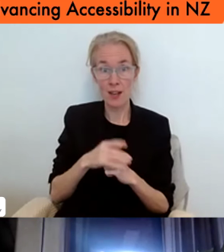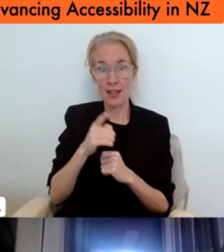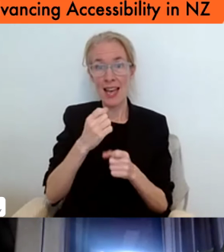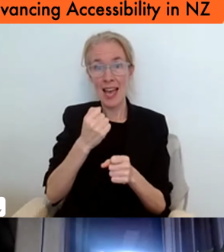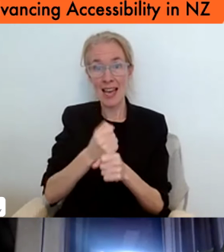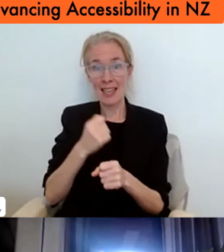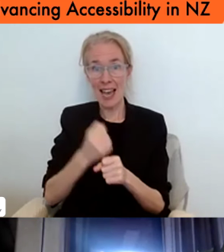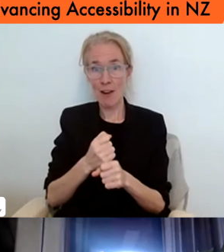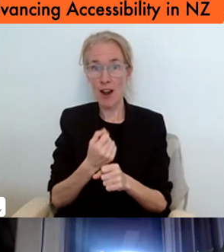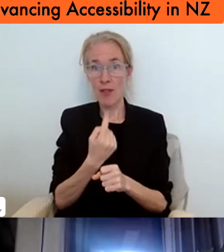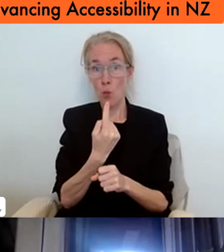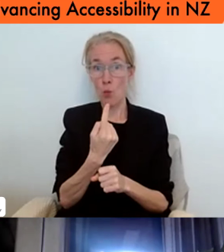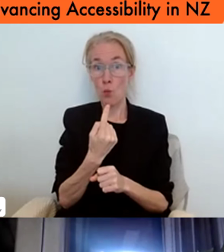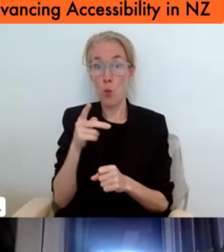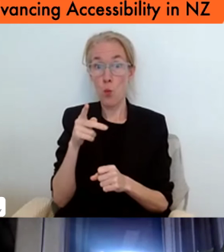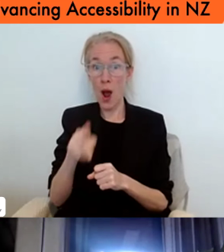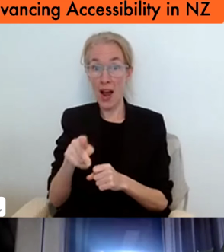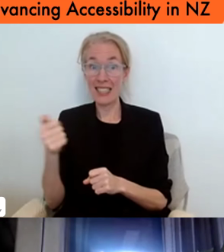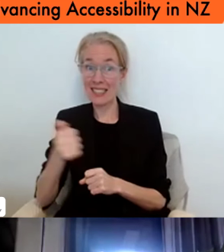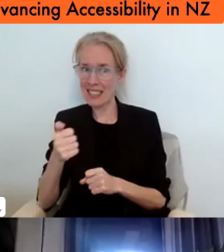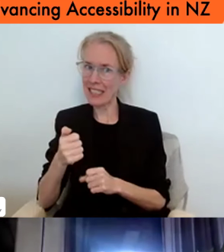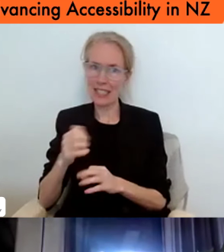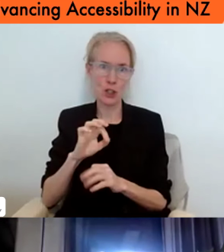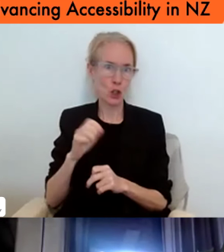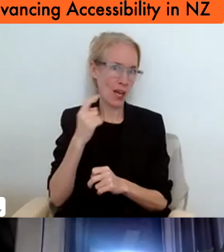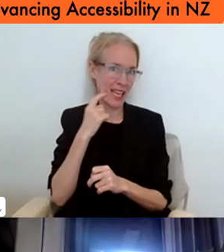Helen, I'd like to say, but we get there. Yeah. We prefer a 1